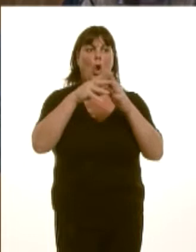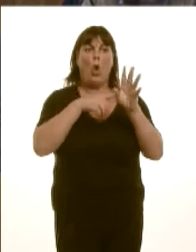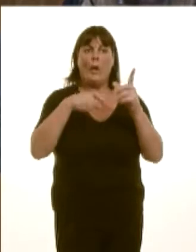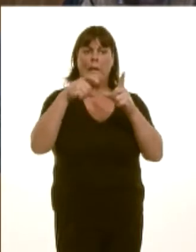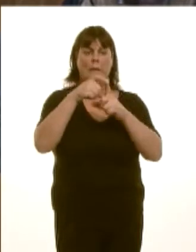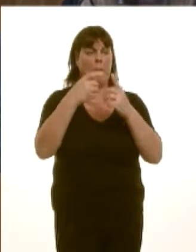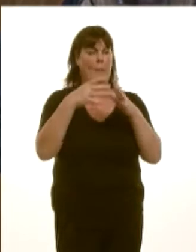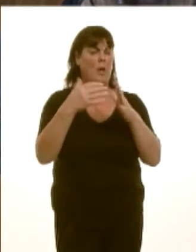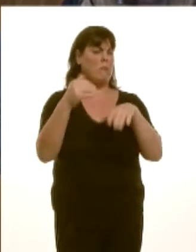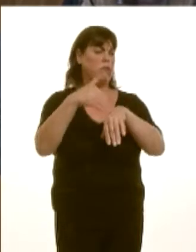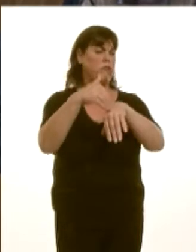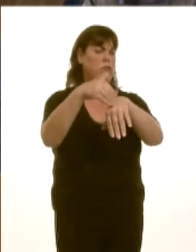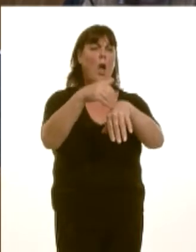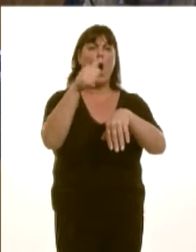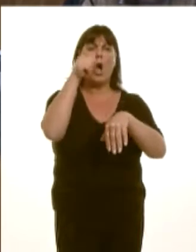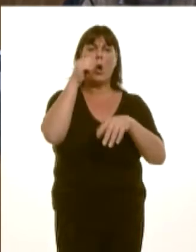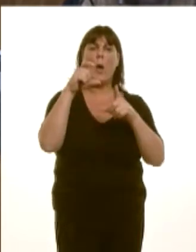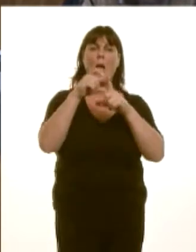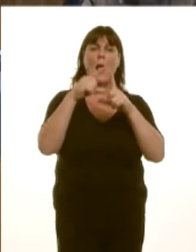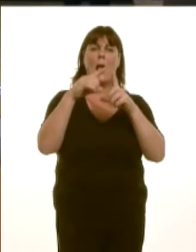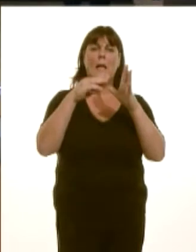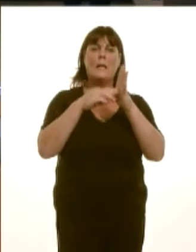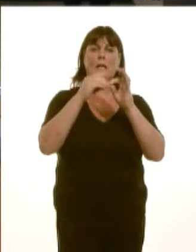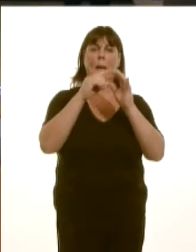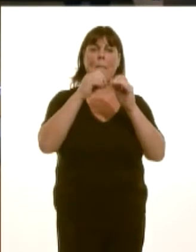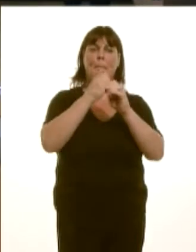in Wales, with an average loss higher than the Wales average.